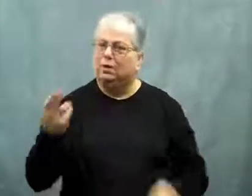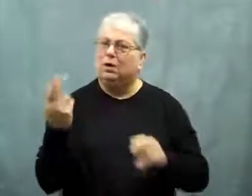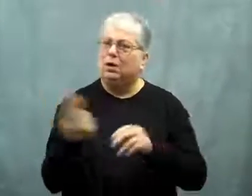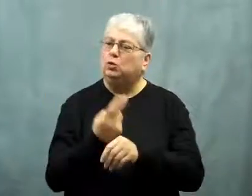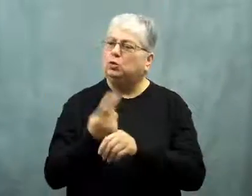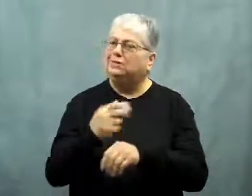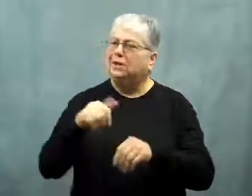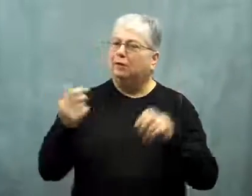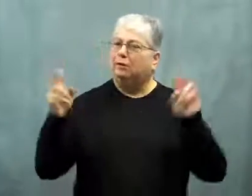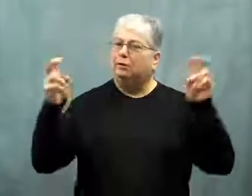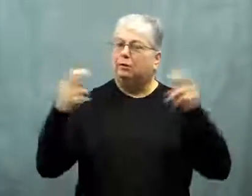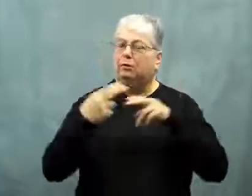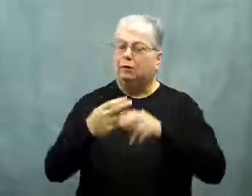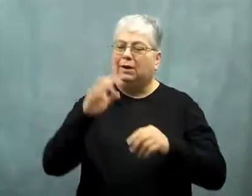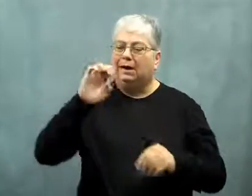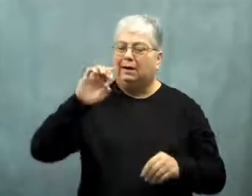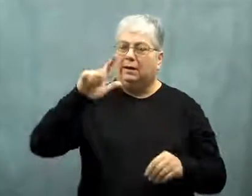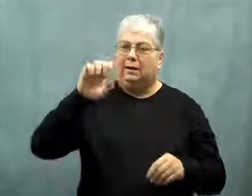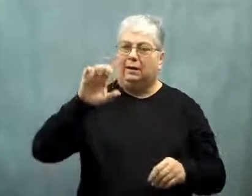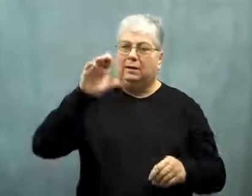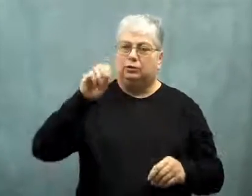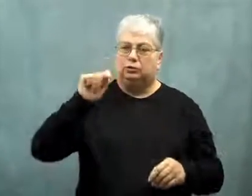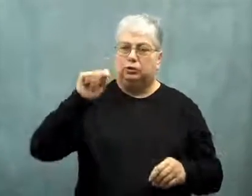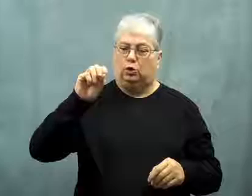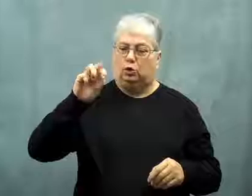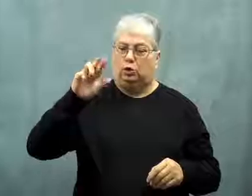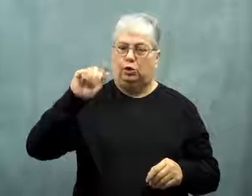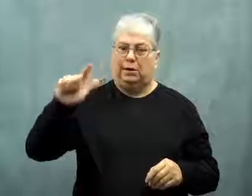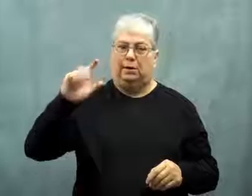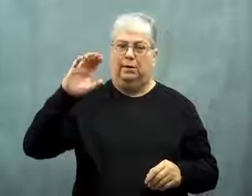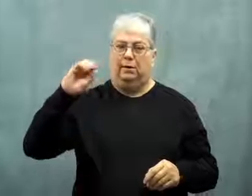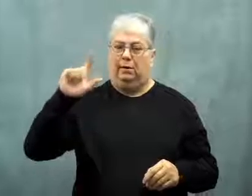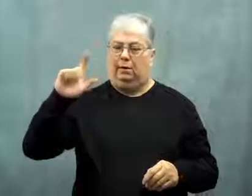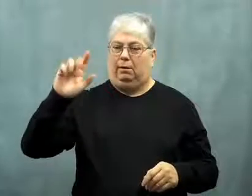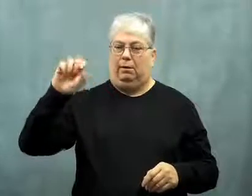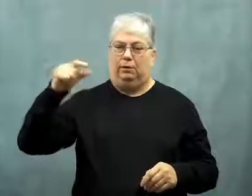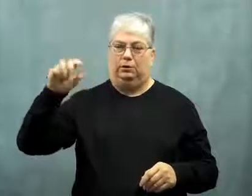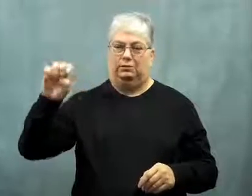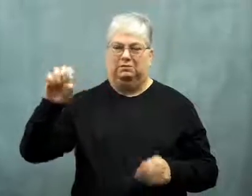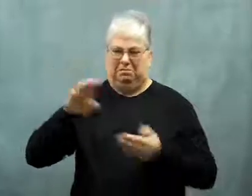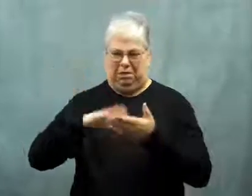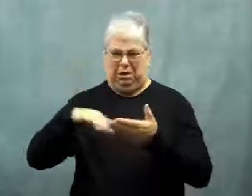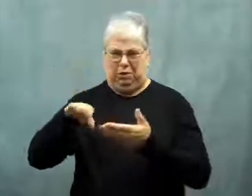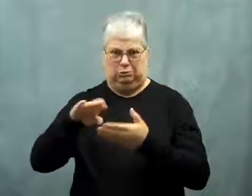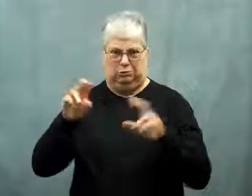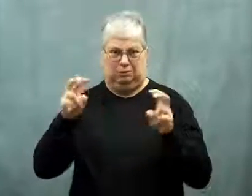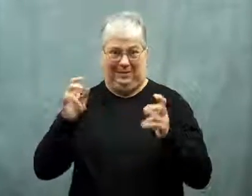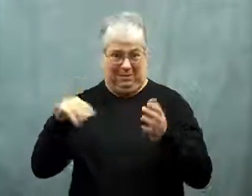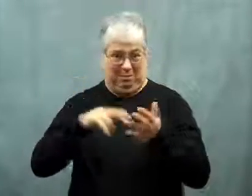It's determined by a process called the Electoral College.